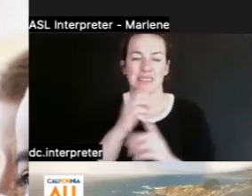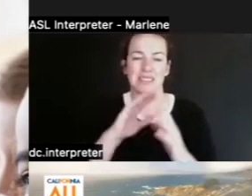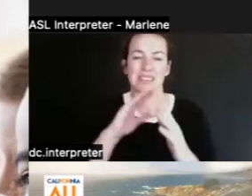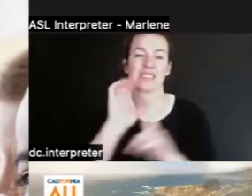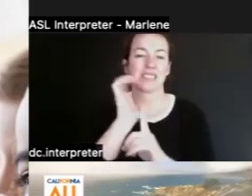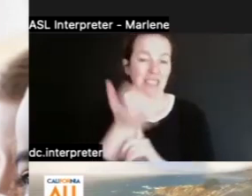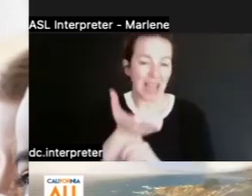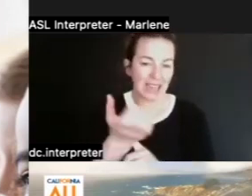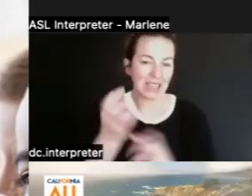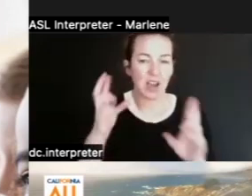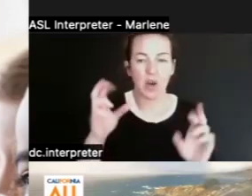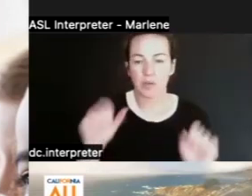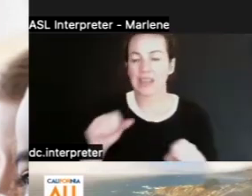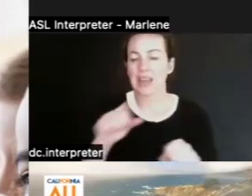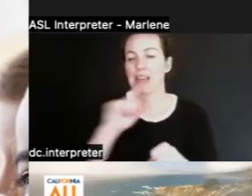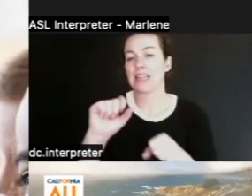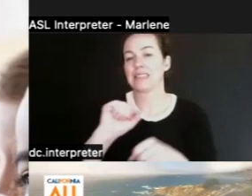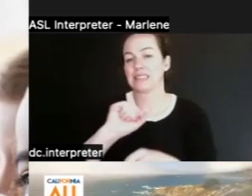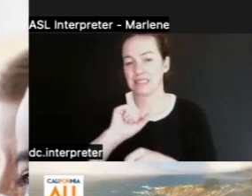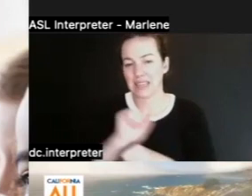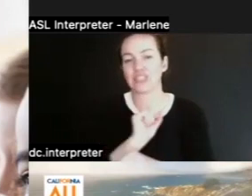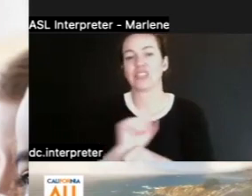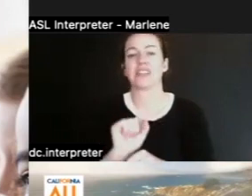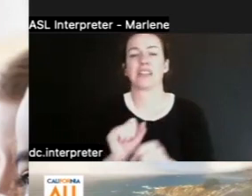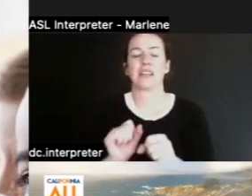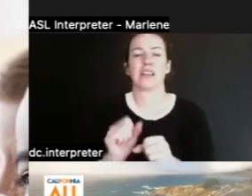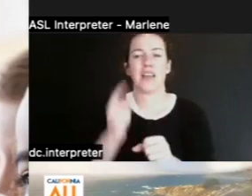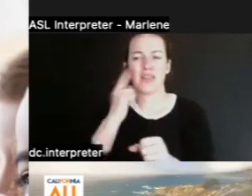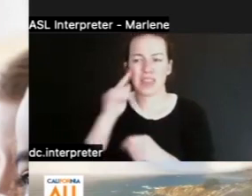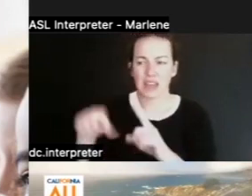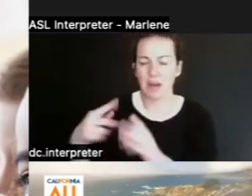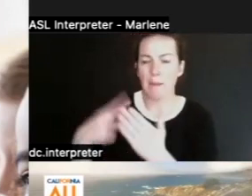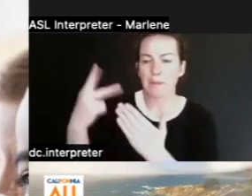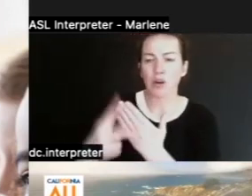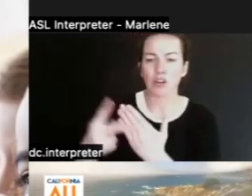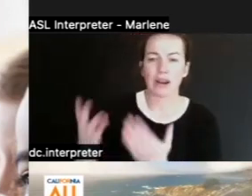can you know, intentionally also be thinking about programs and offerings that will address issues